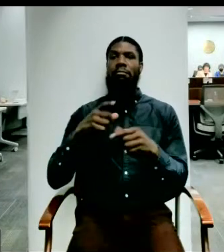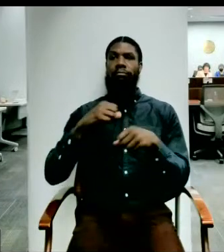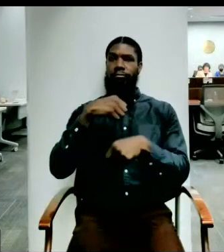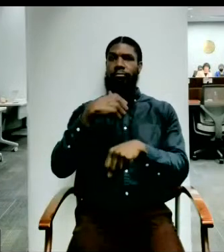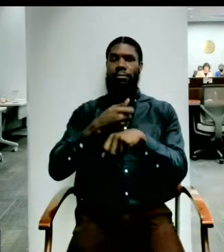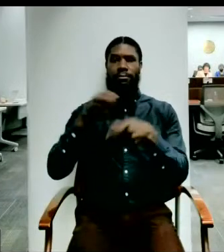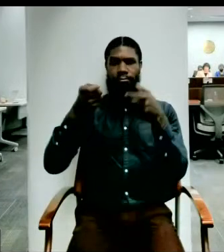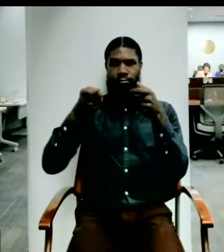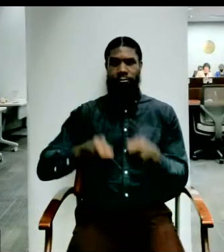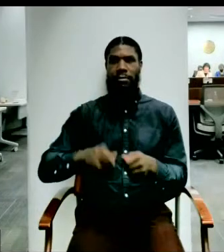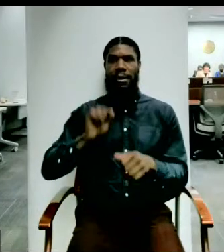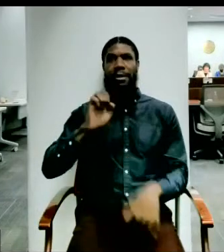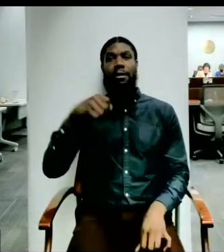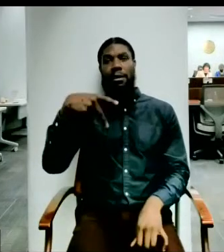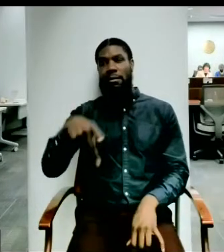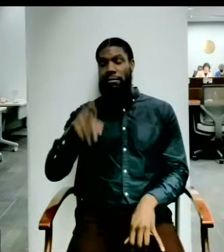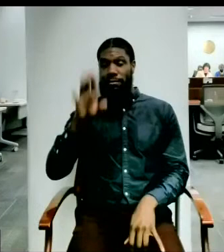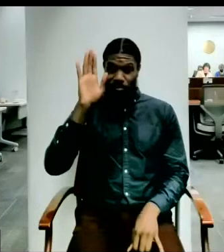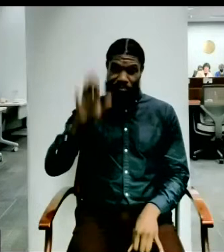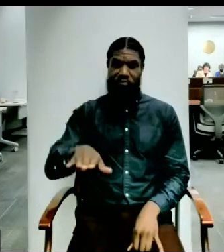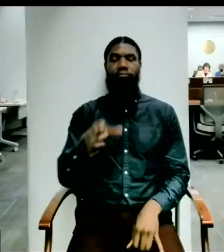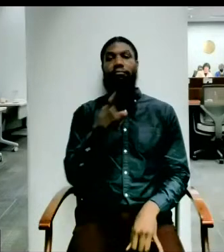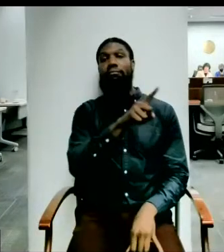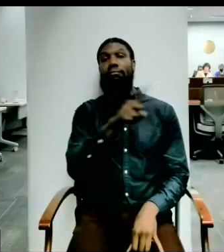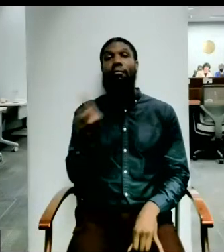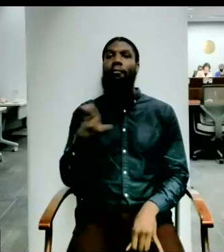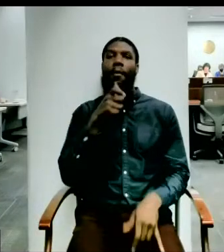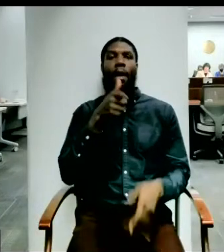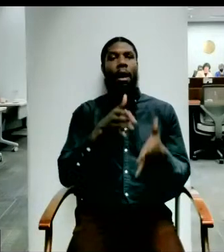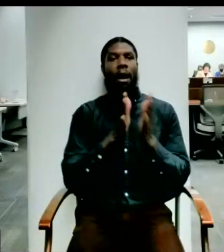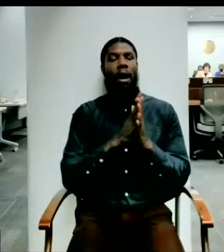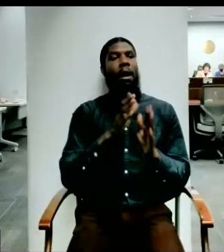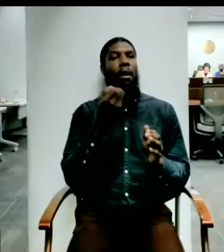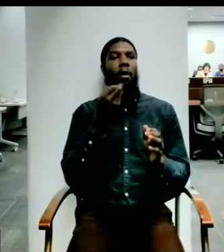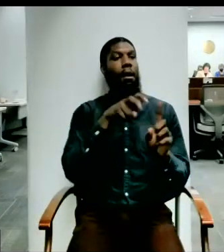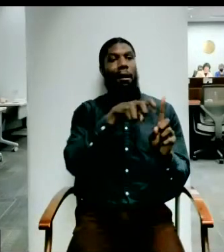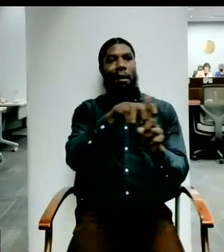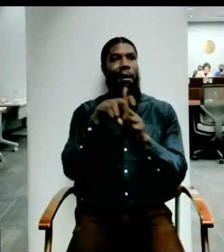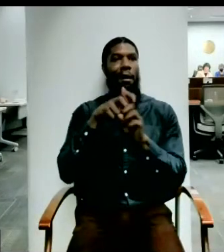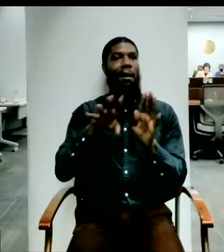for those in the public not asked to testify or asked to testify, we hope there is a